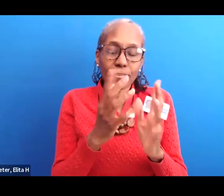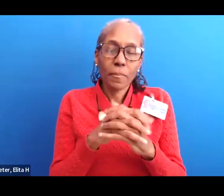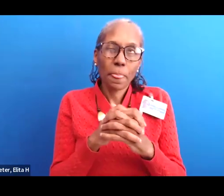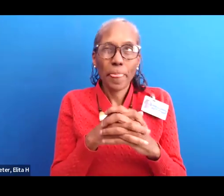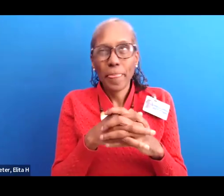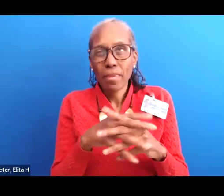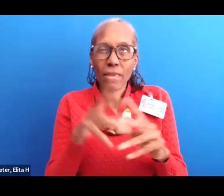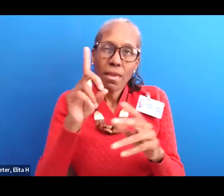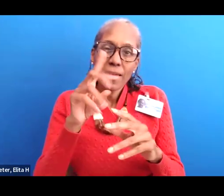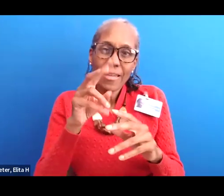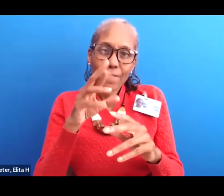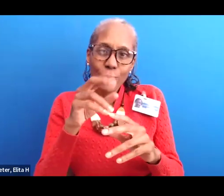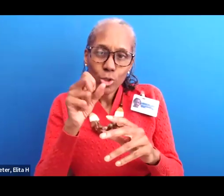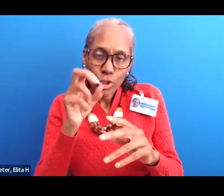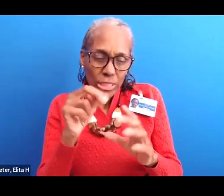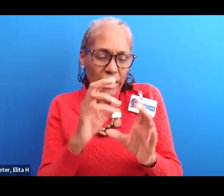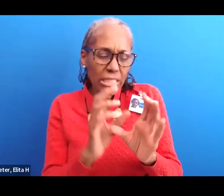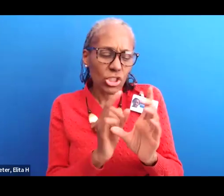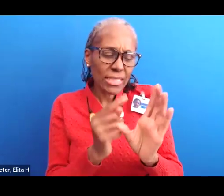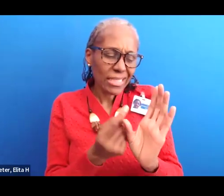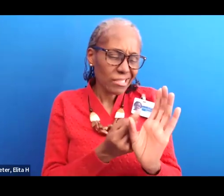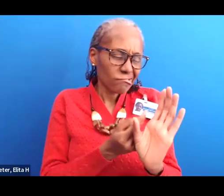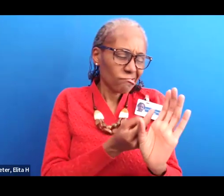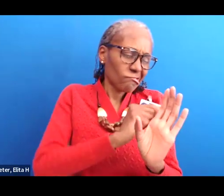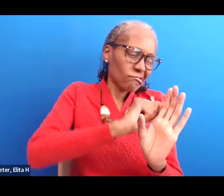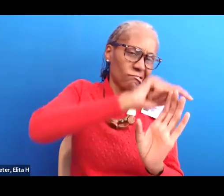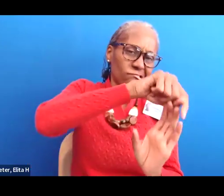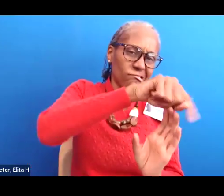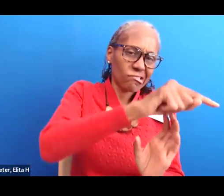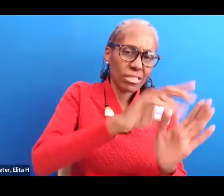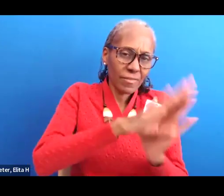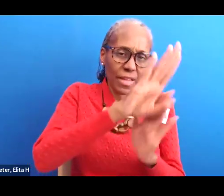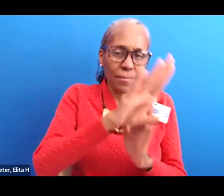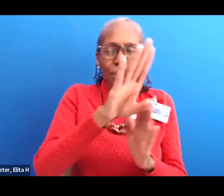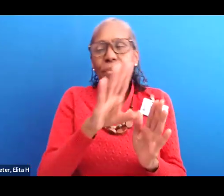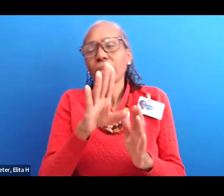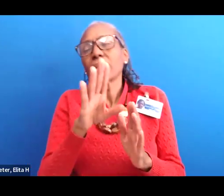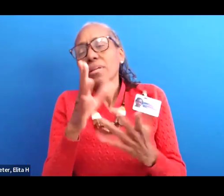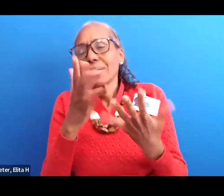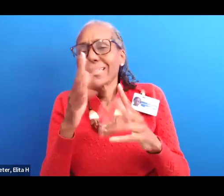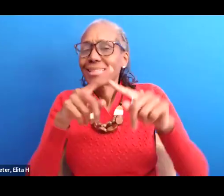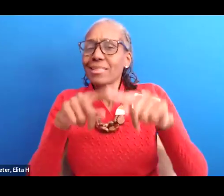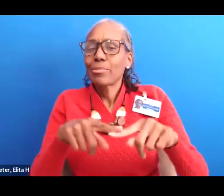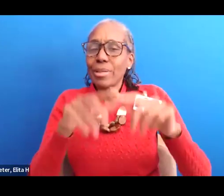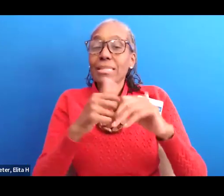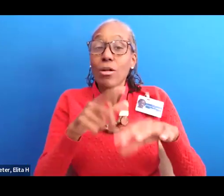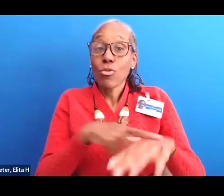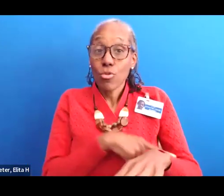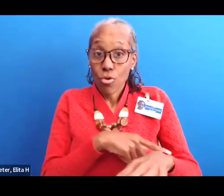something that's developed kind of an offshoot of this, and it's going to depend on how long it's going to take to have that